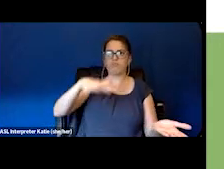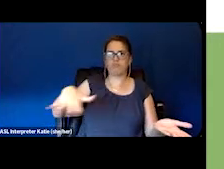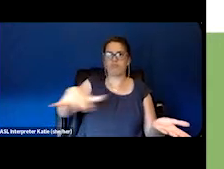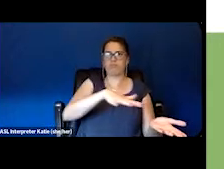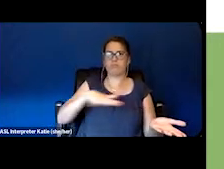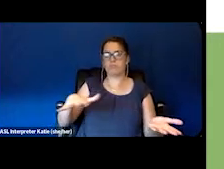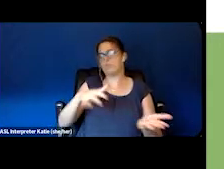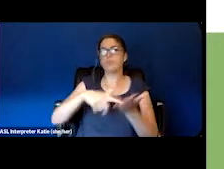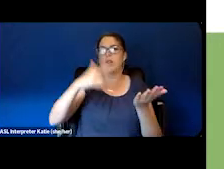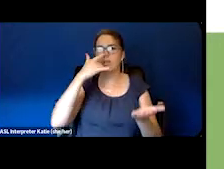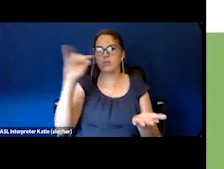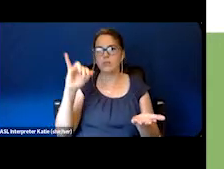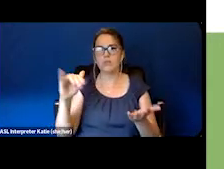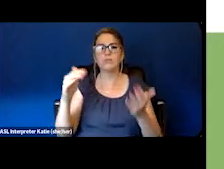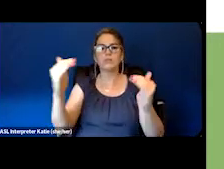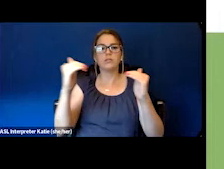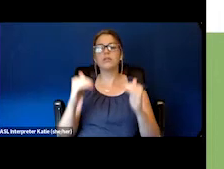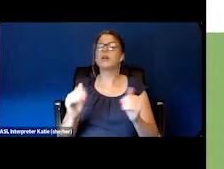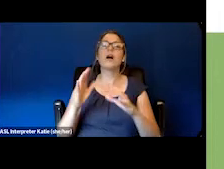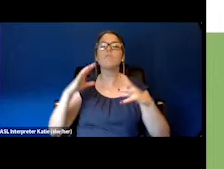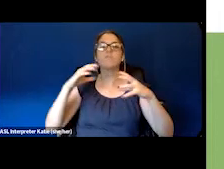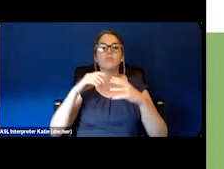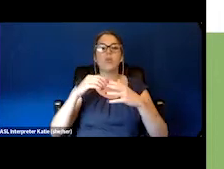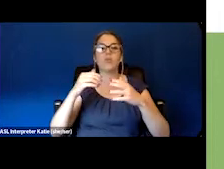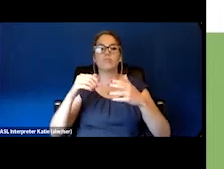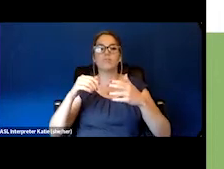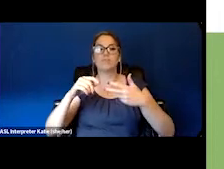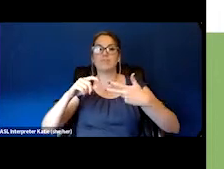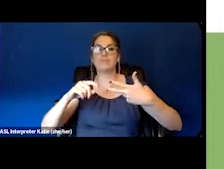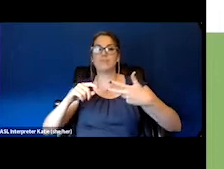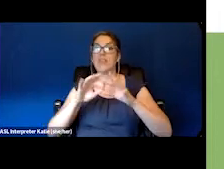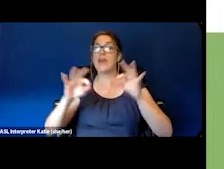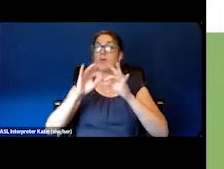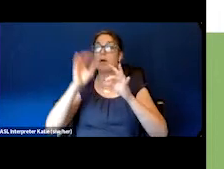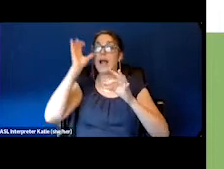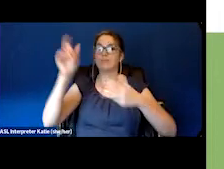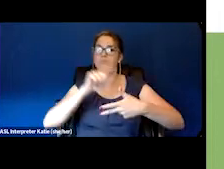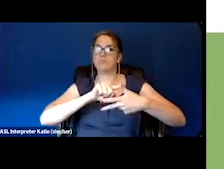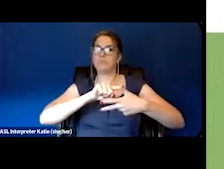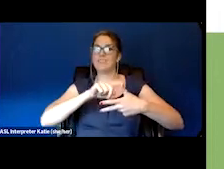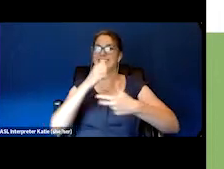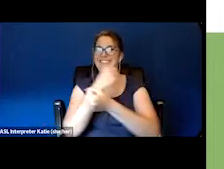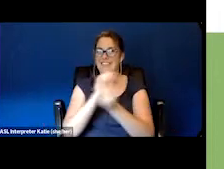And we know that when you're working in an unsheltered environment, it can be really hard to guarantee confidentiality,